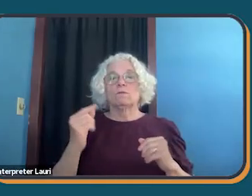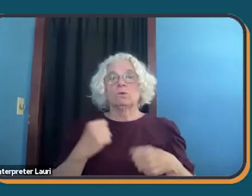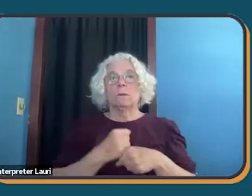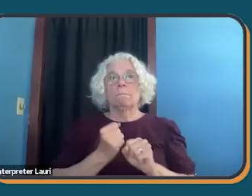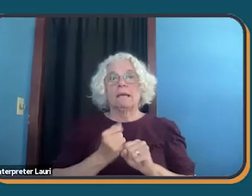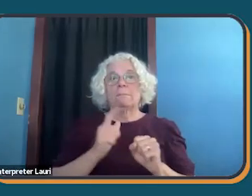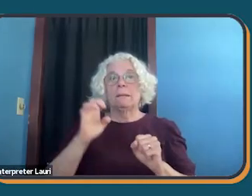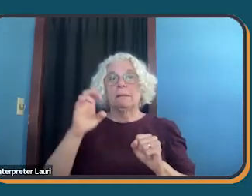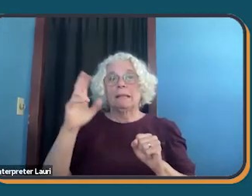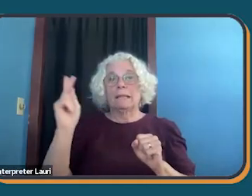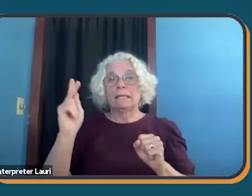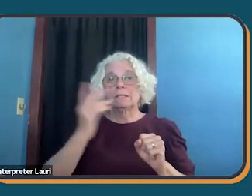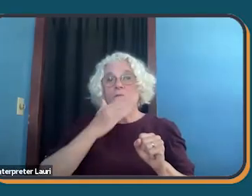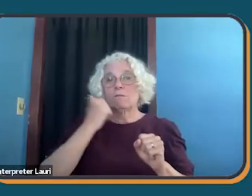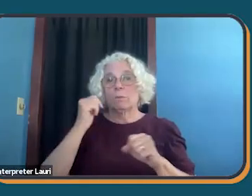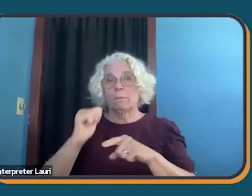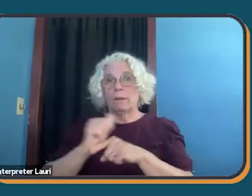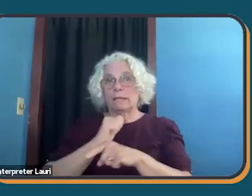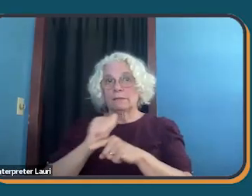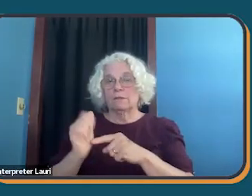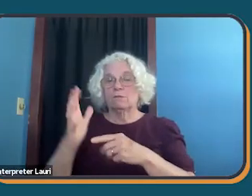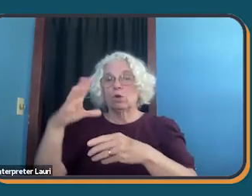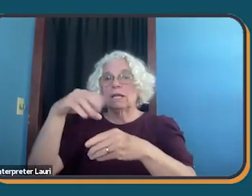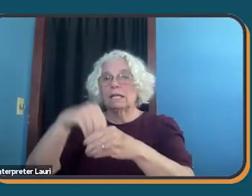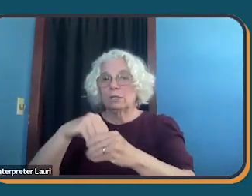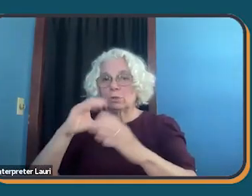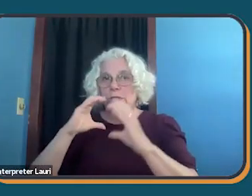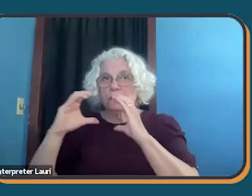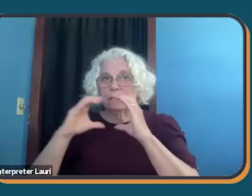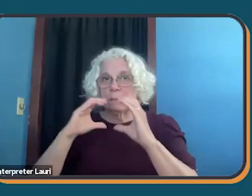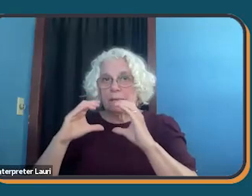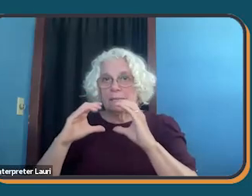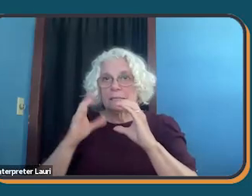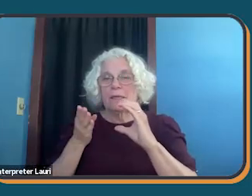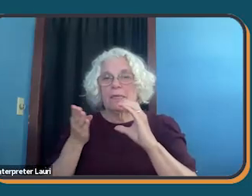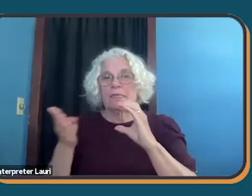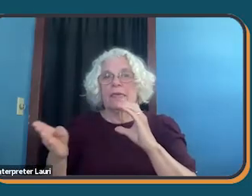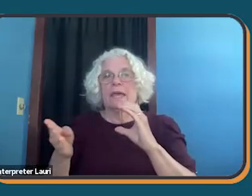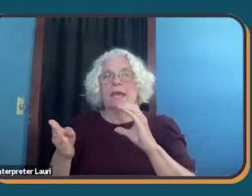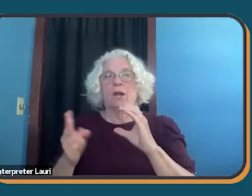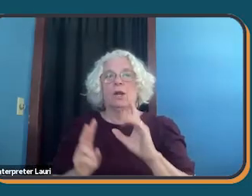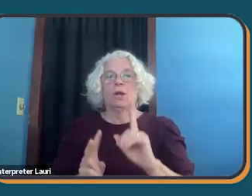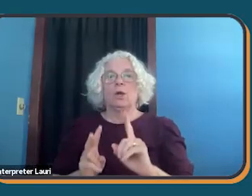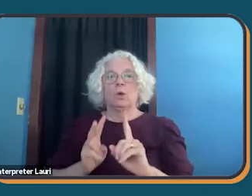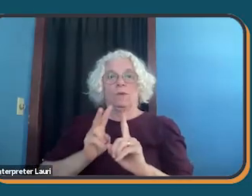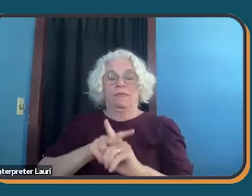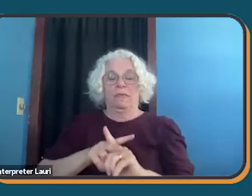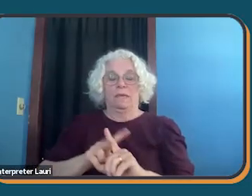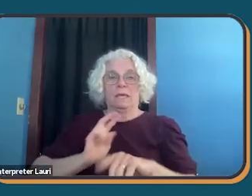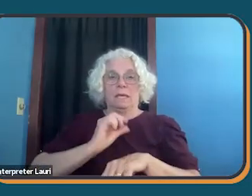a lot of links to best practices for inclusive communication inside our implementation guide as well.